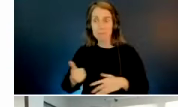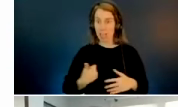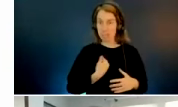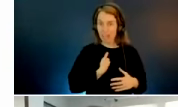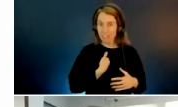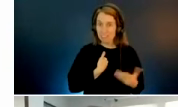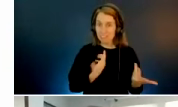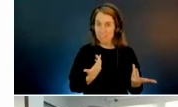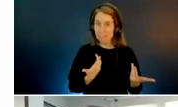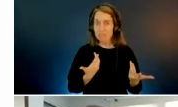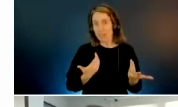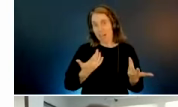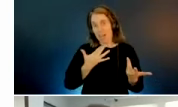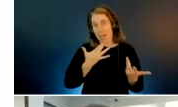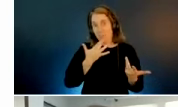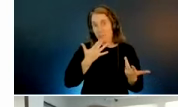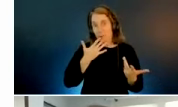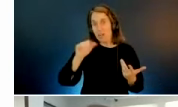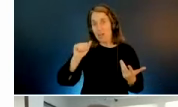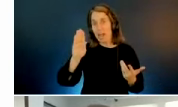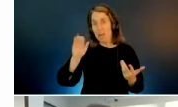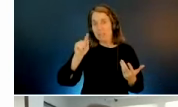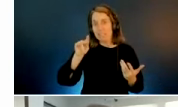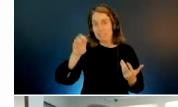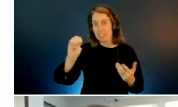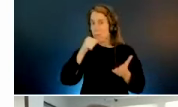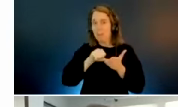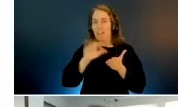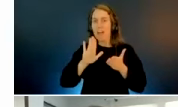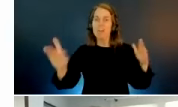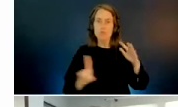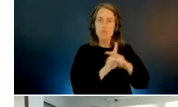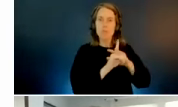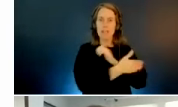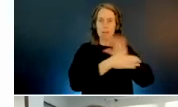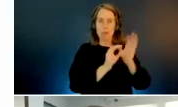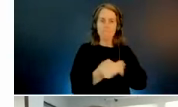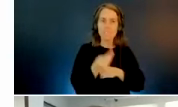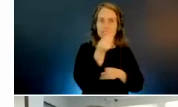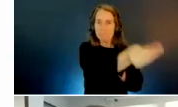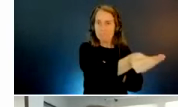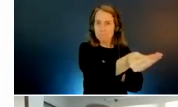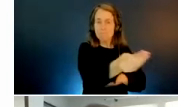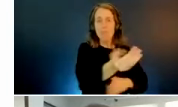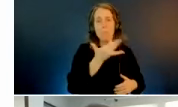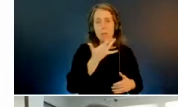the methods of voting and the way you vote is very personal um and we want to make sure that